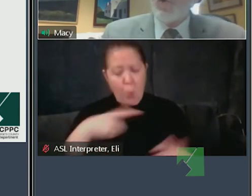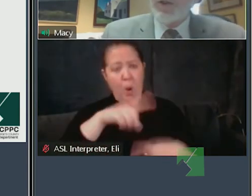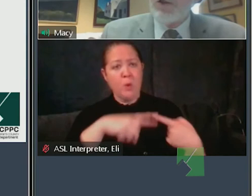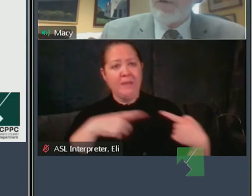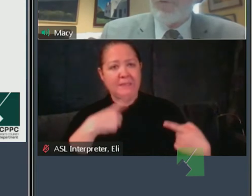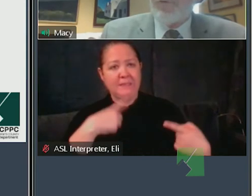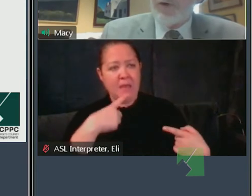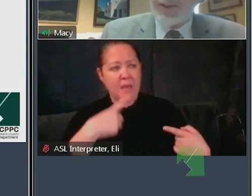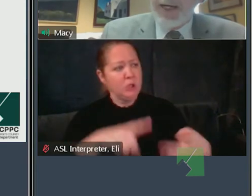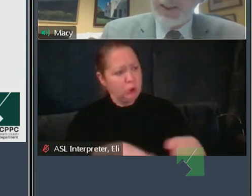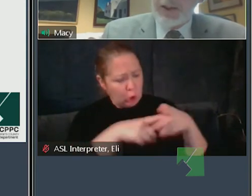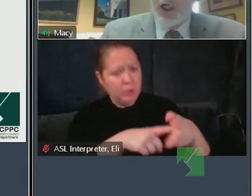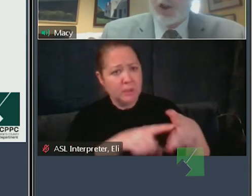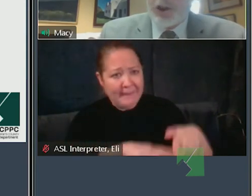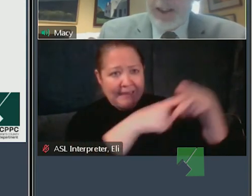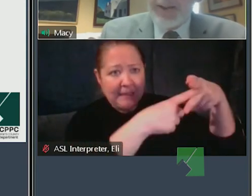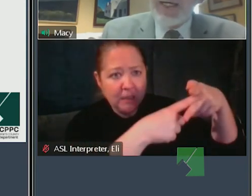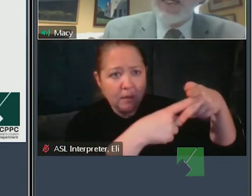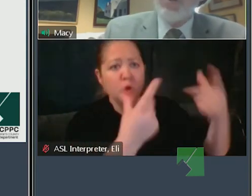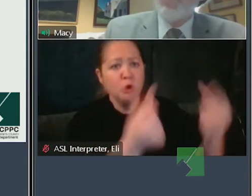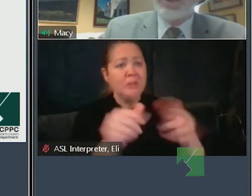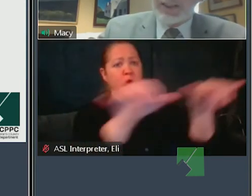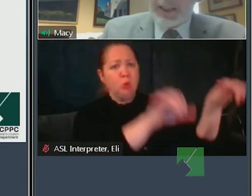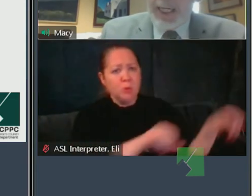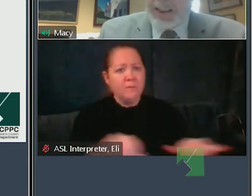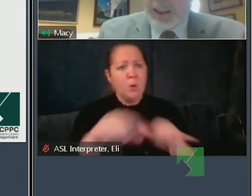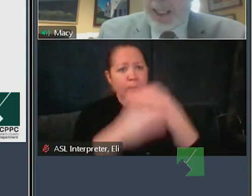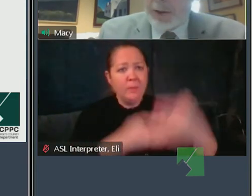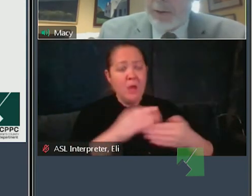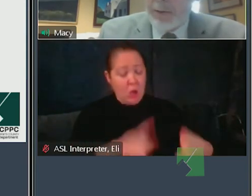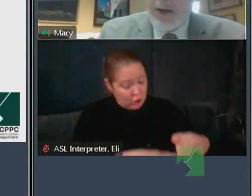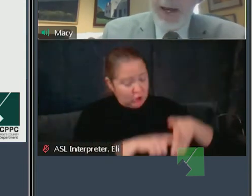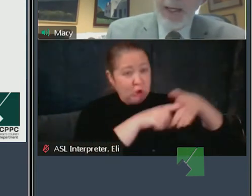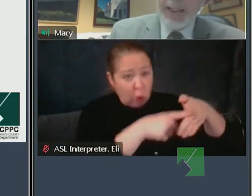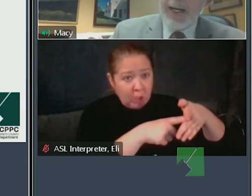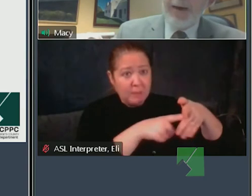do what the uniform standard says. Start at the beginning, which is site selection.